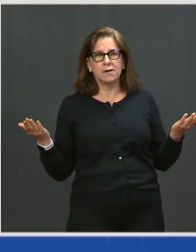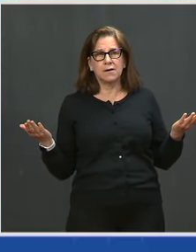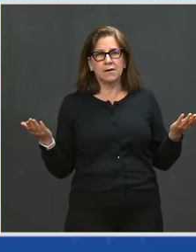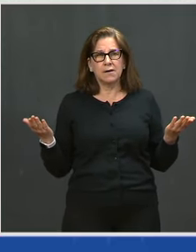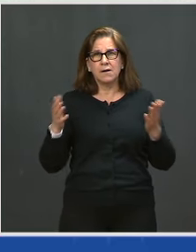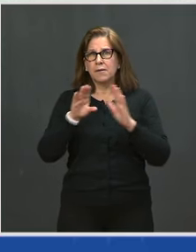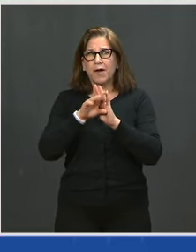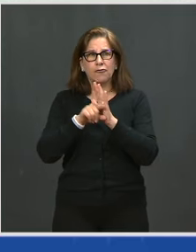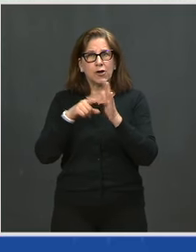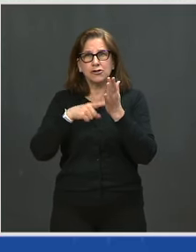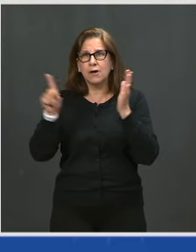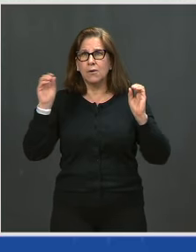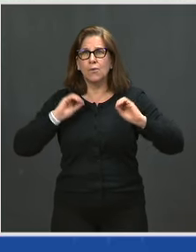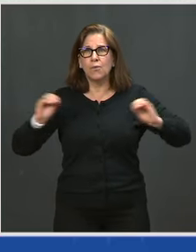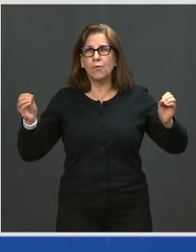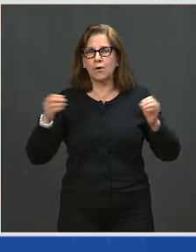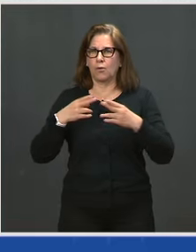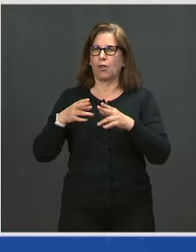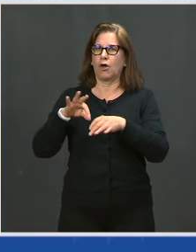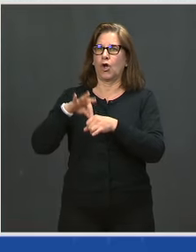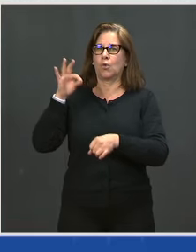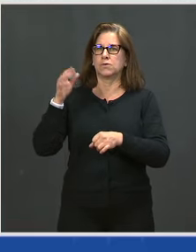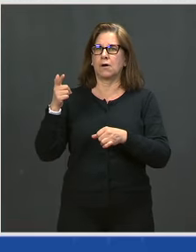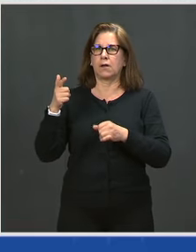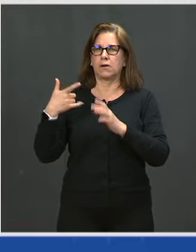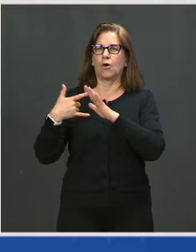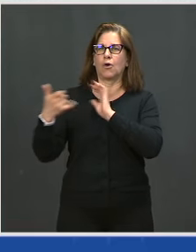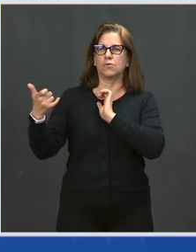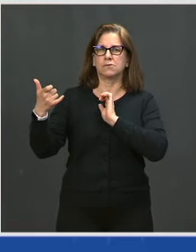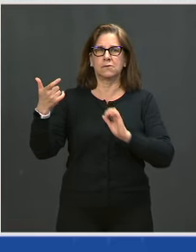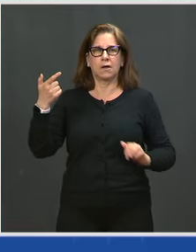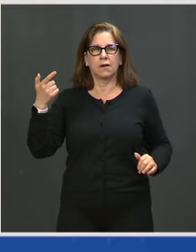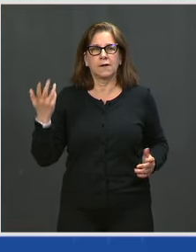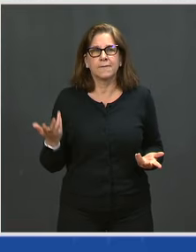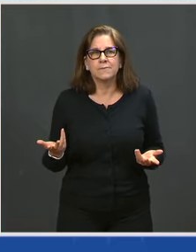anyone from a criminal to a terrorist can buy this kit